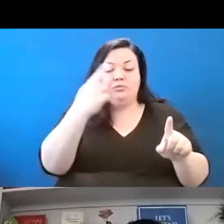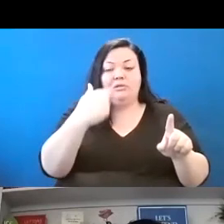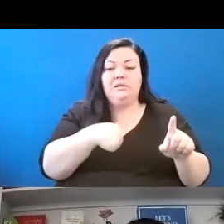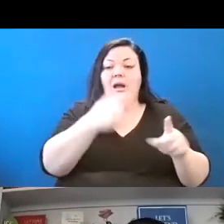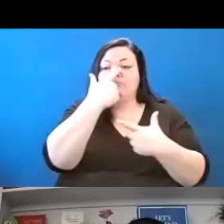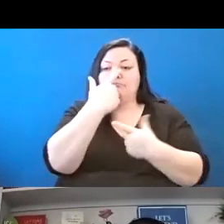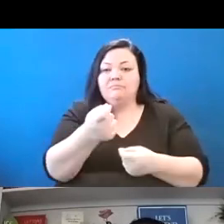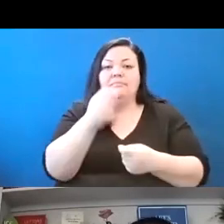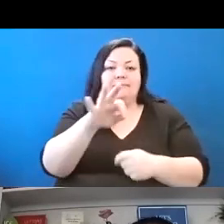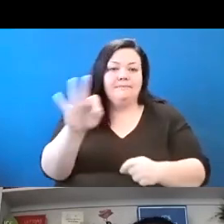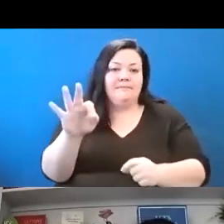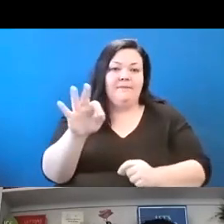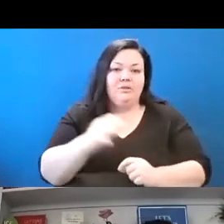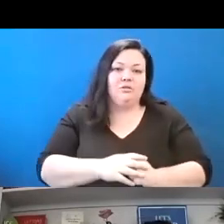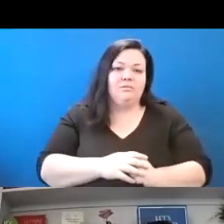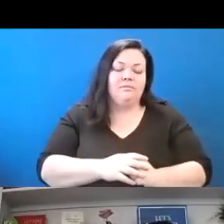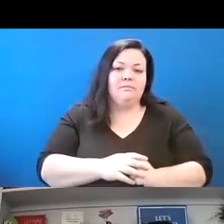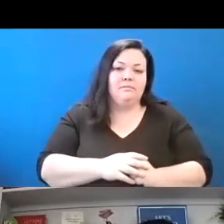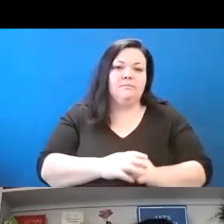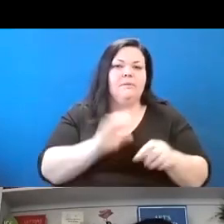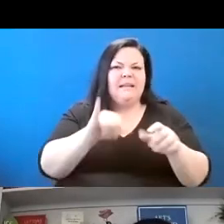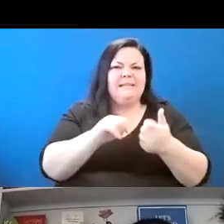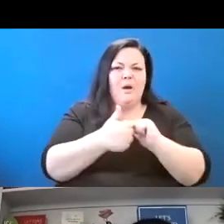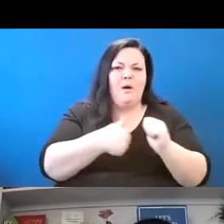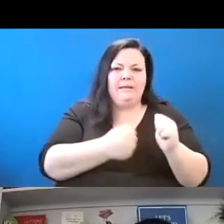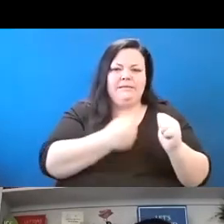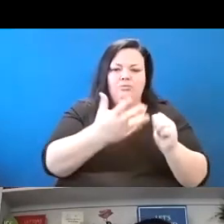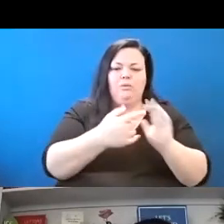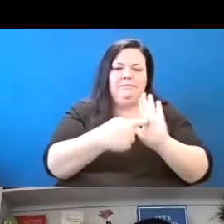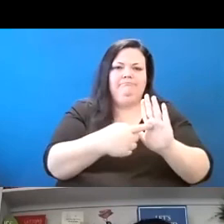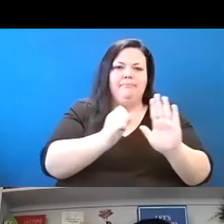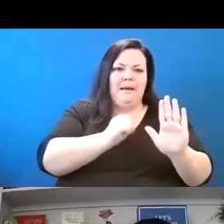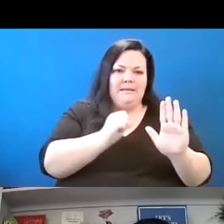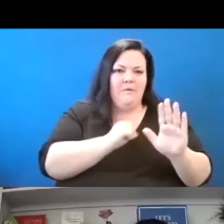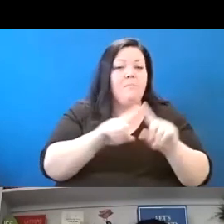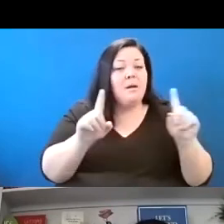but it as a way of expressing myself but i think that you know it's also about expanding